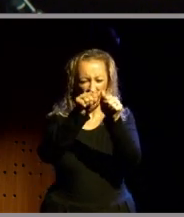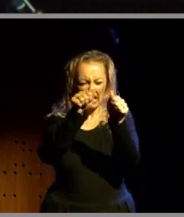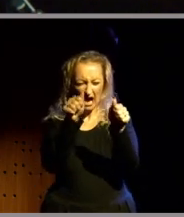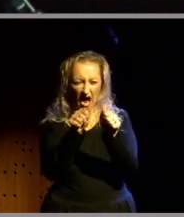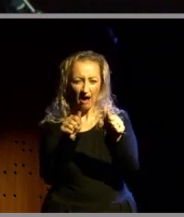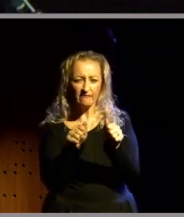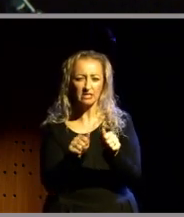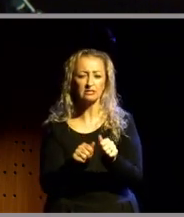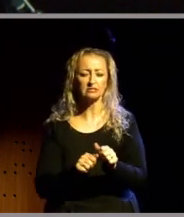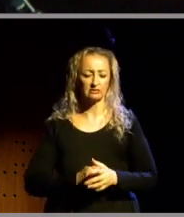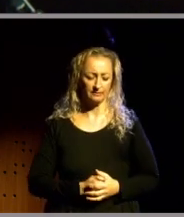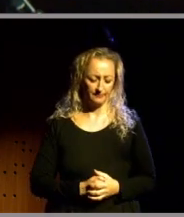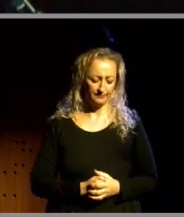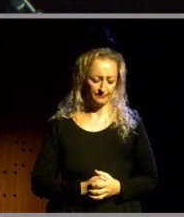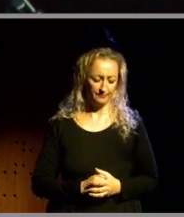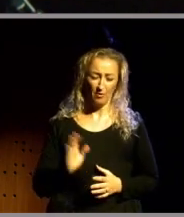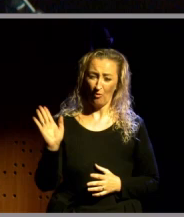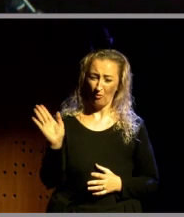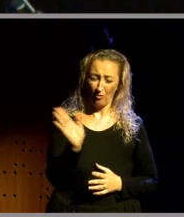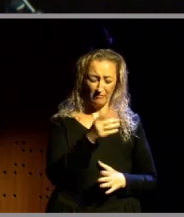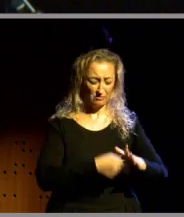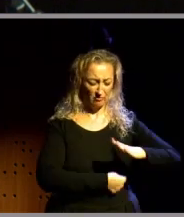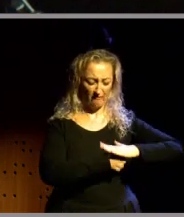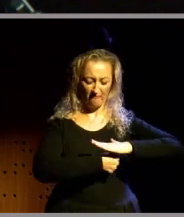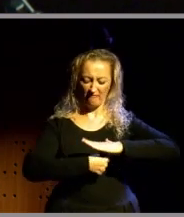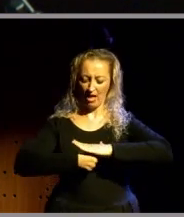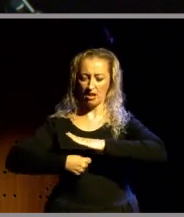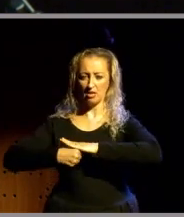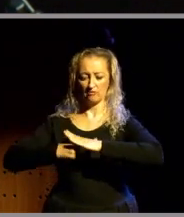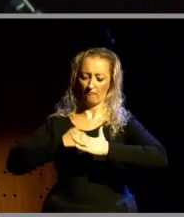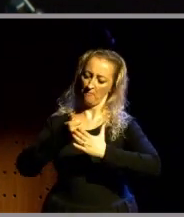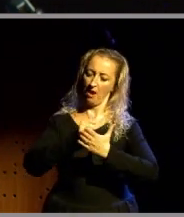All this was the foundation of my art practice.